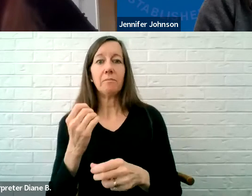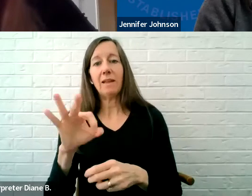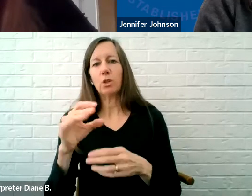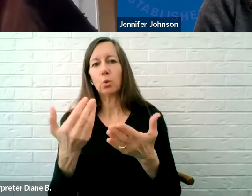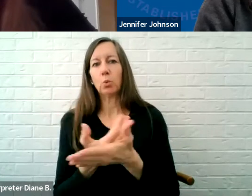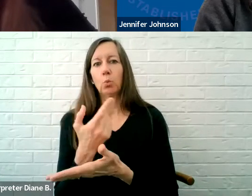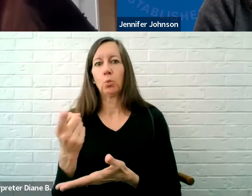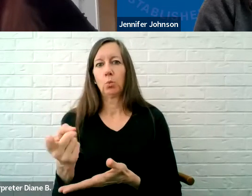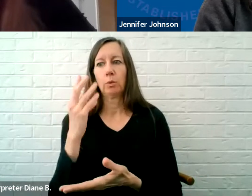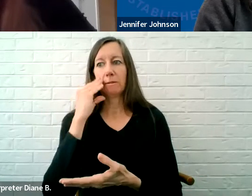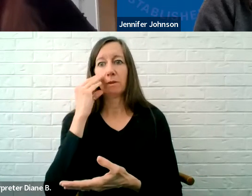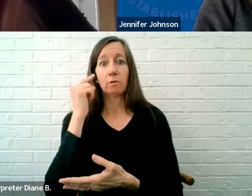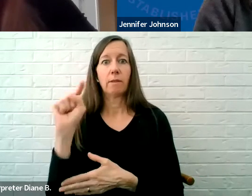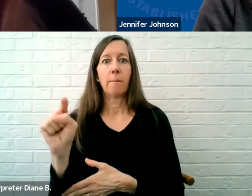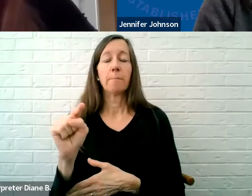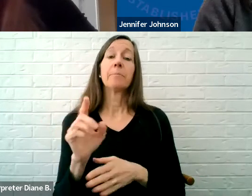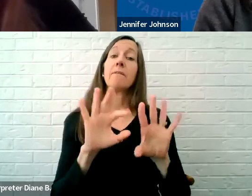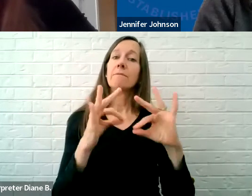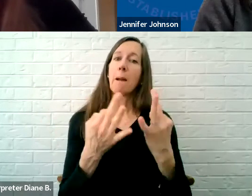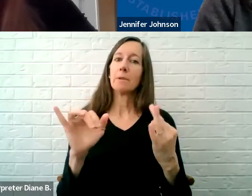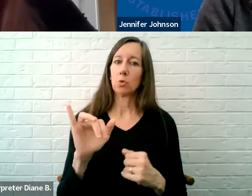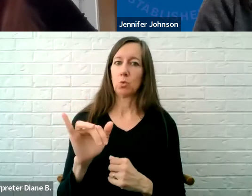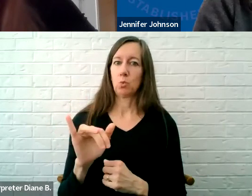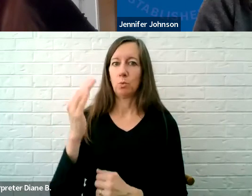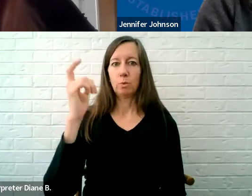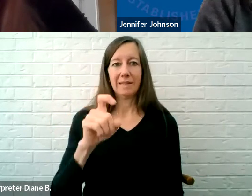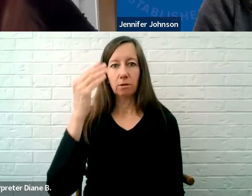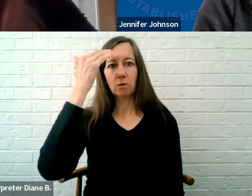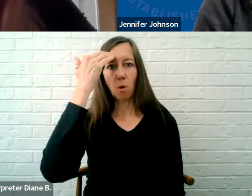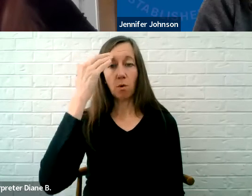know that there have been people who come before you who have loved for these rights,